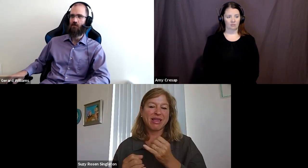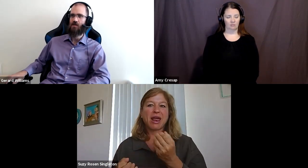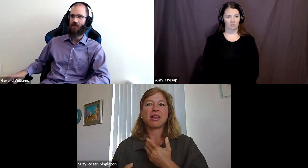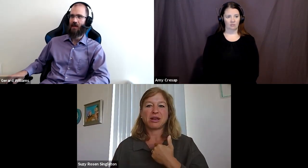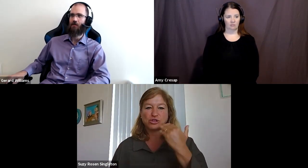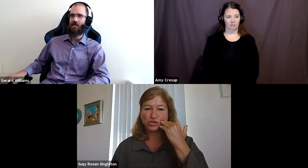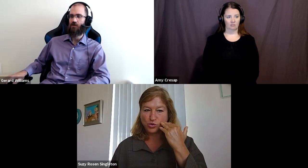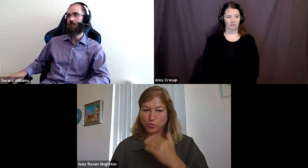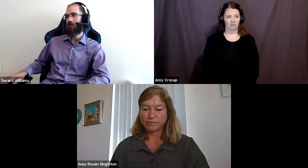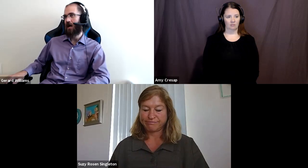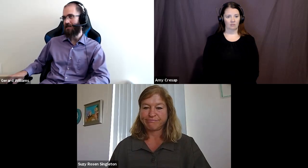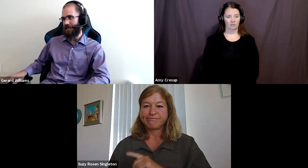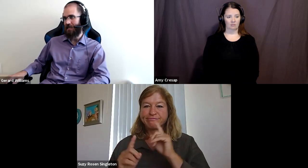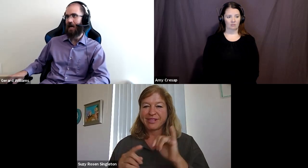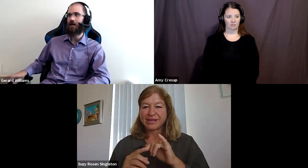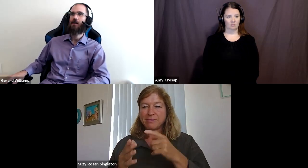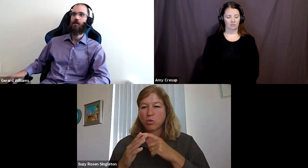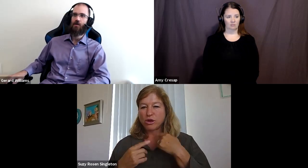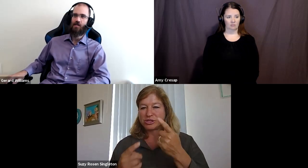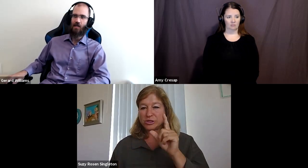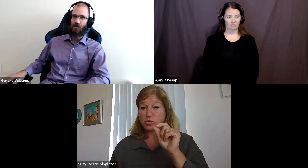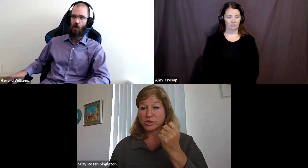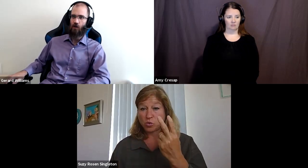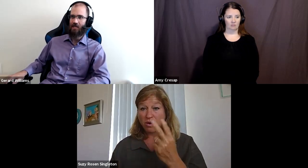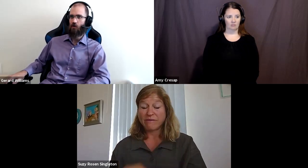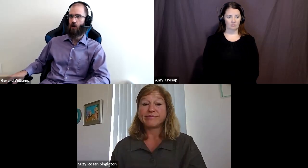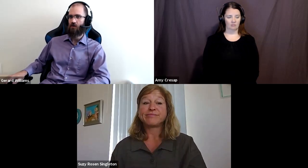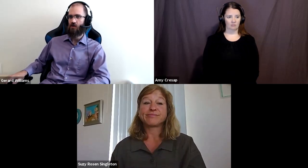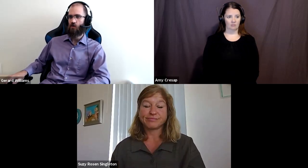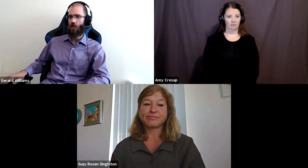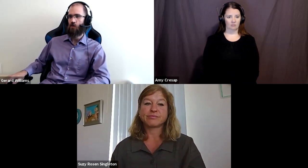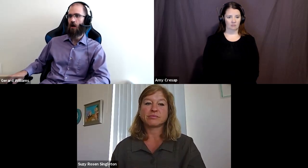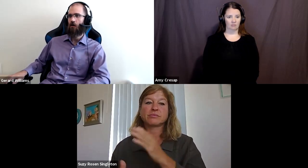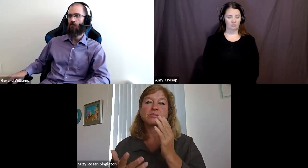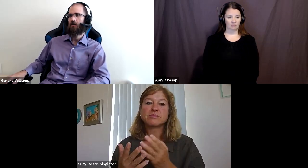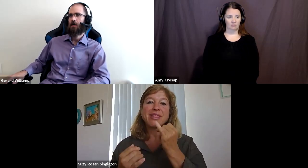if you send that message, if you're not seeing that, please let us know, that has been required